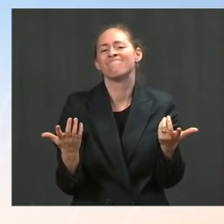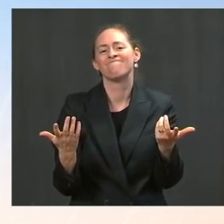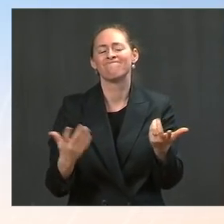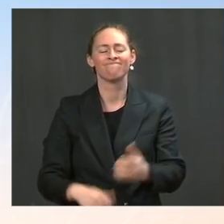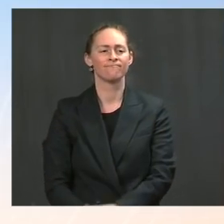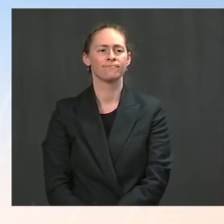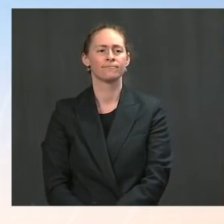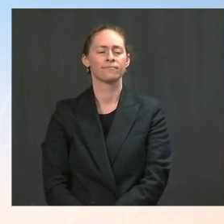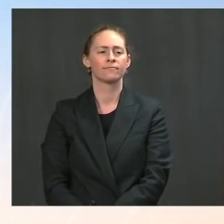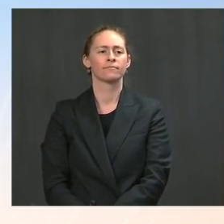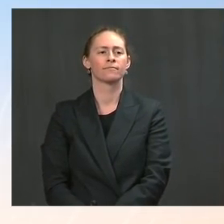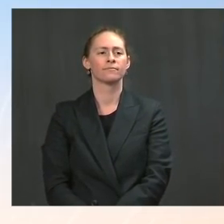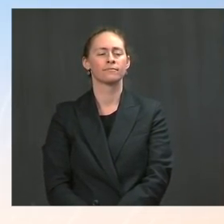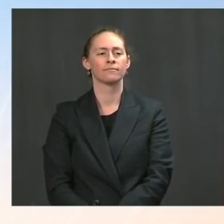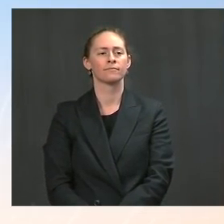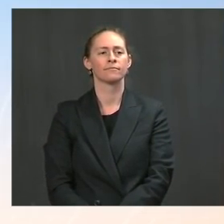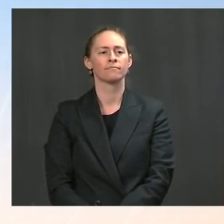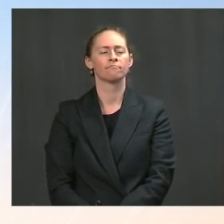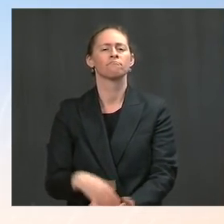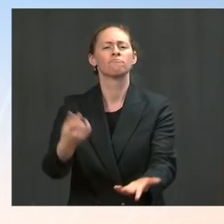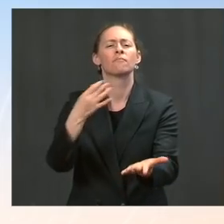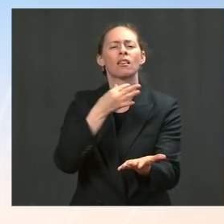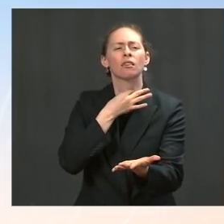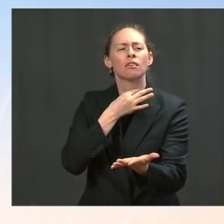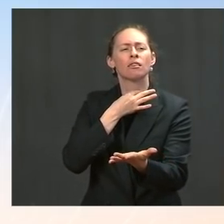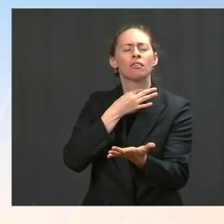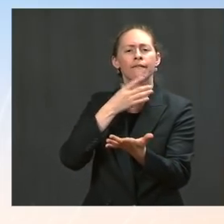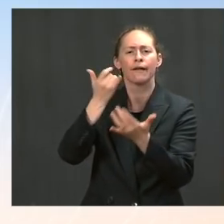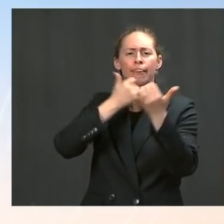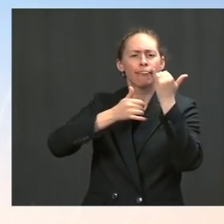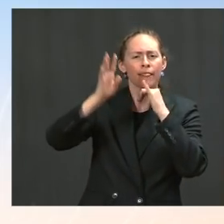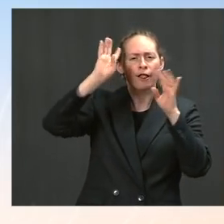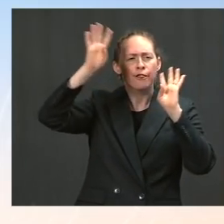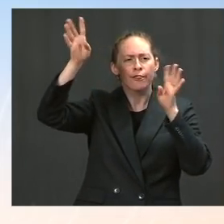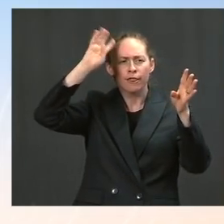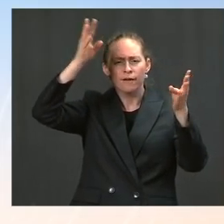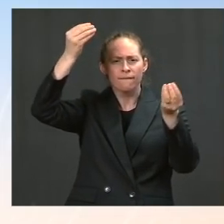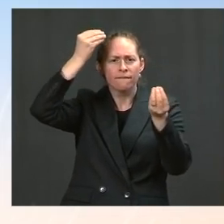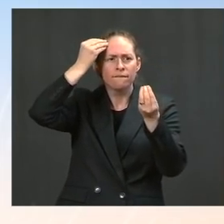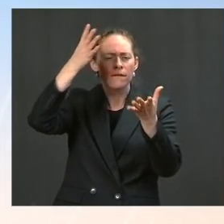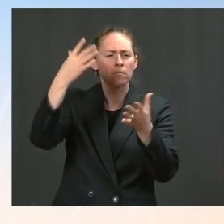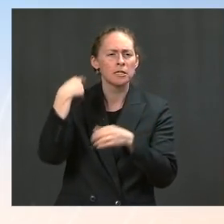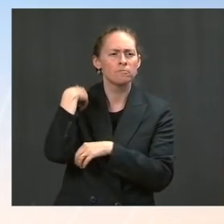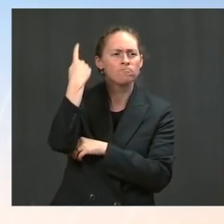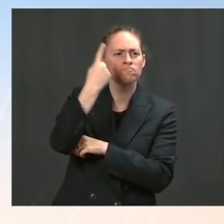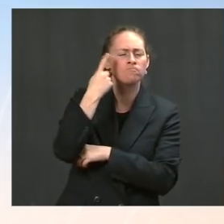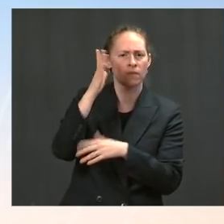it seems like one of the best ways to counteract some of the vaccine misinformation that's out there would be for the FDA